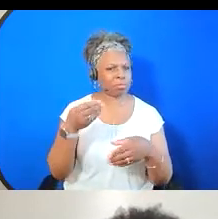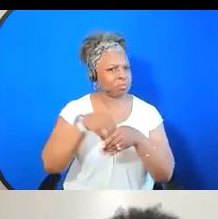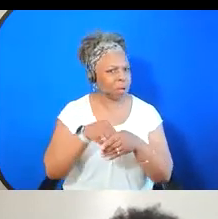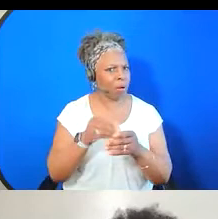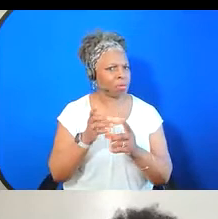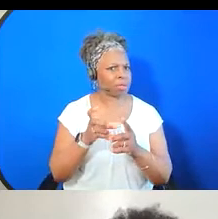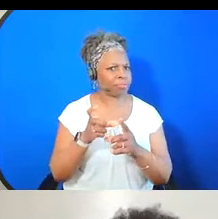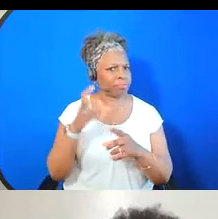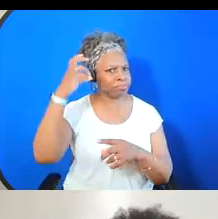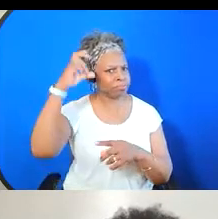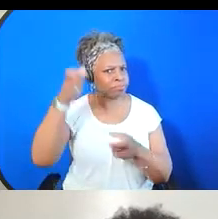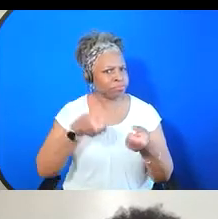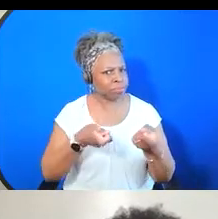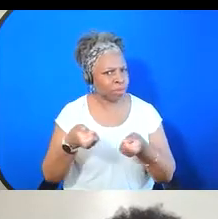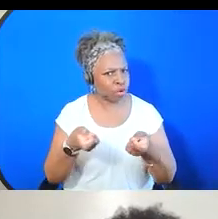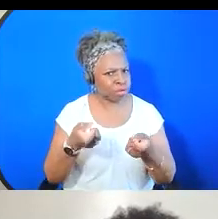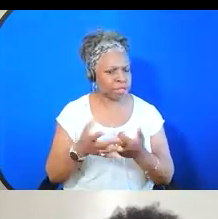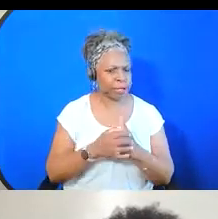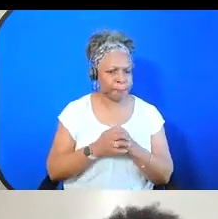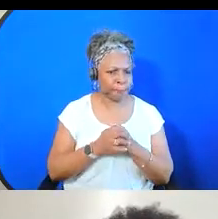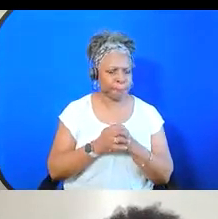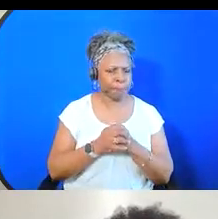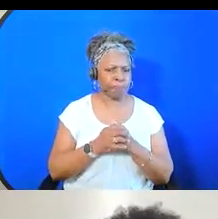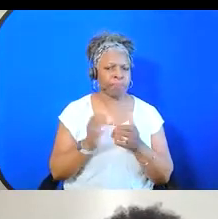And I'm really happy to speak further on these issues,